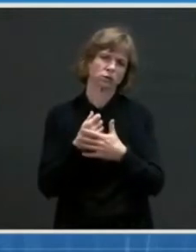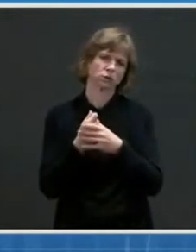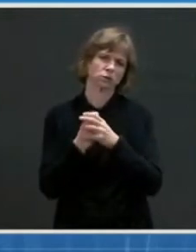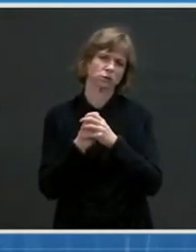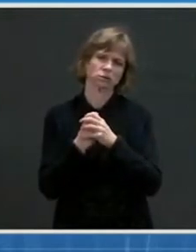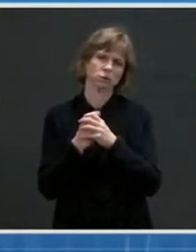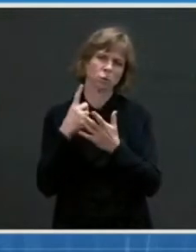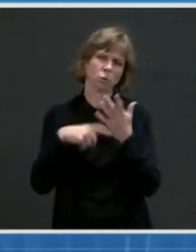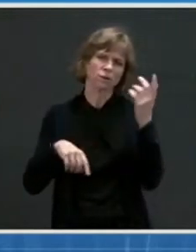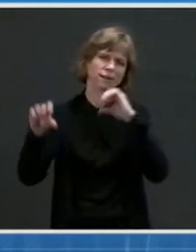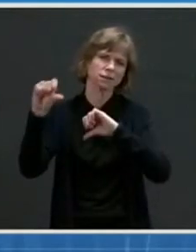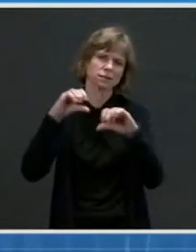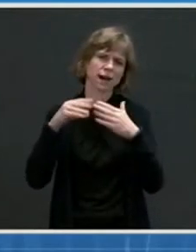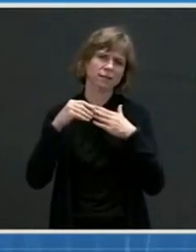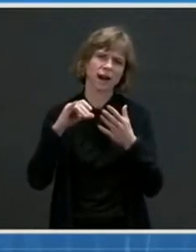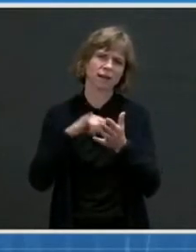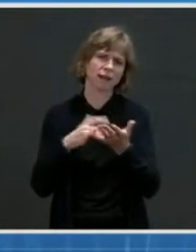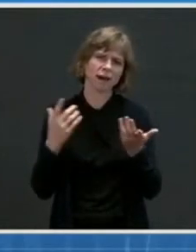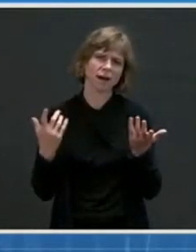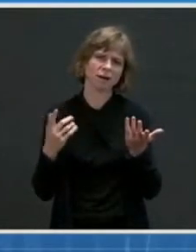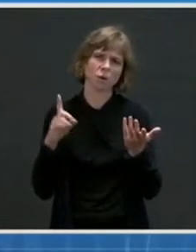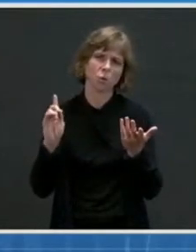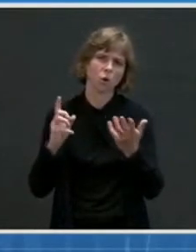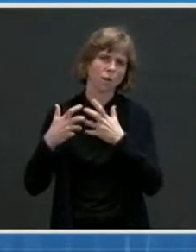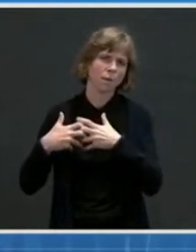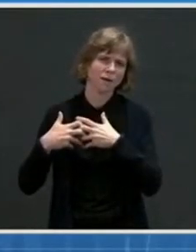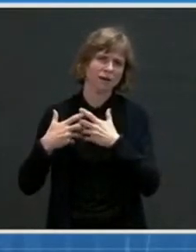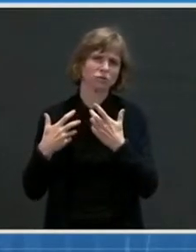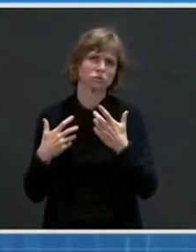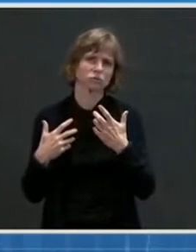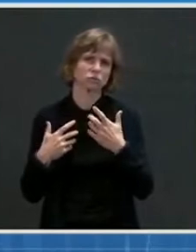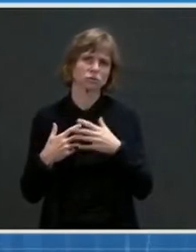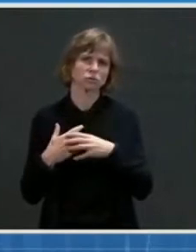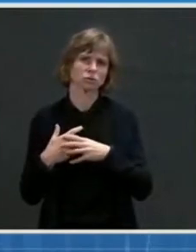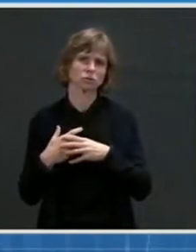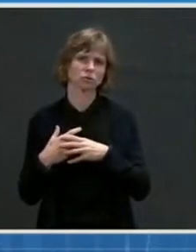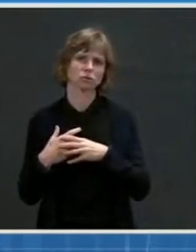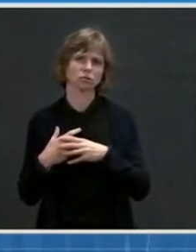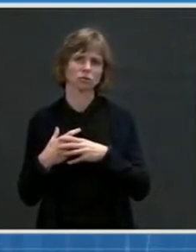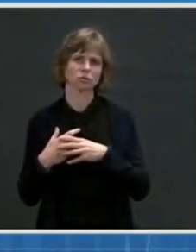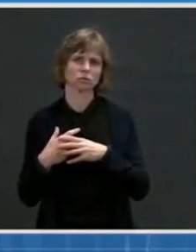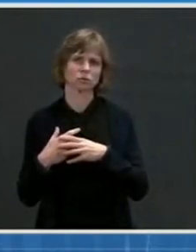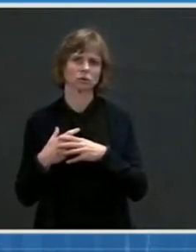IT, THOUGH? DO YOU HAVE ANY IDEA OF THE DOSES THERE WILL BE? THE SCIENCE ISN'T GUIDING THAT.